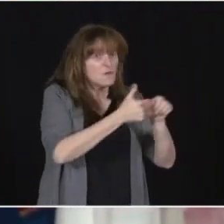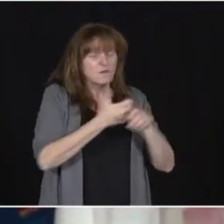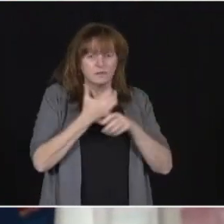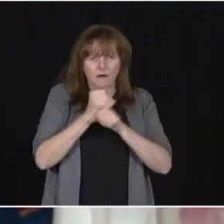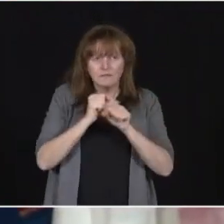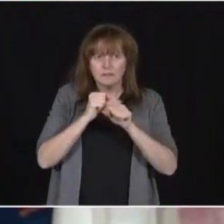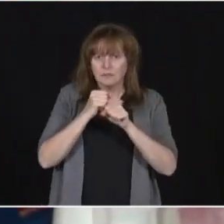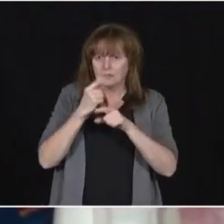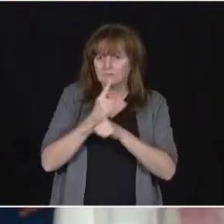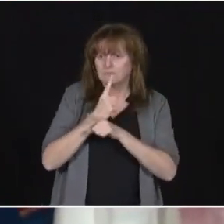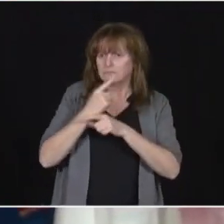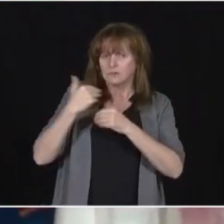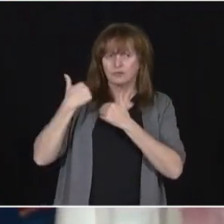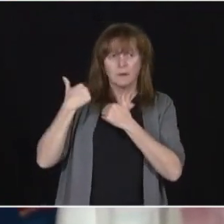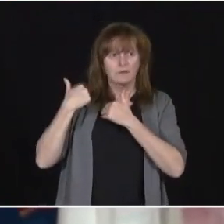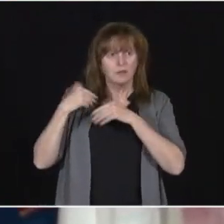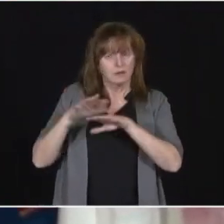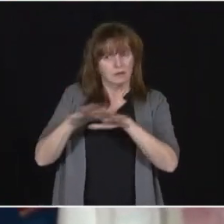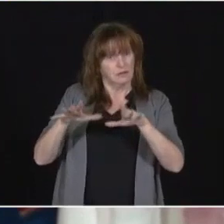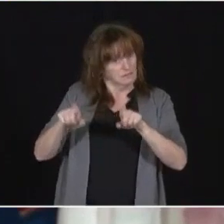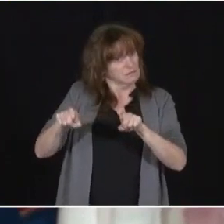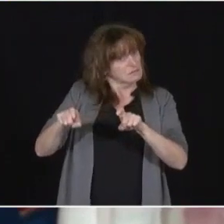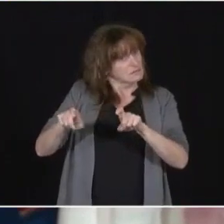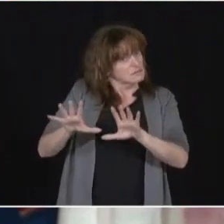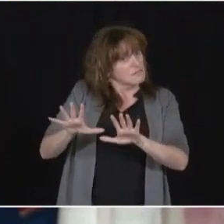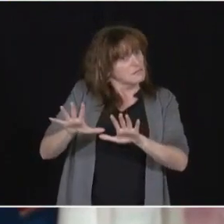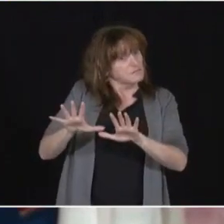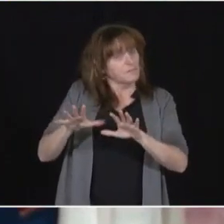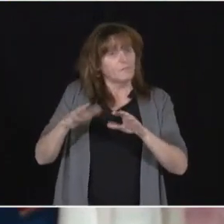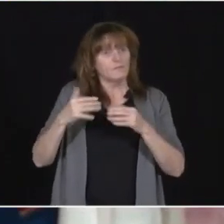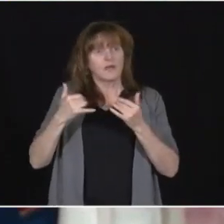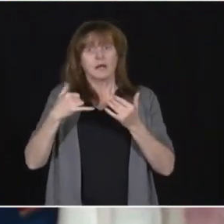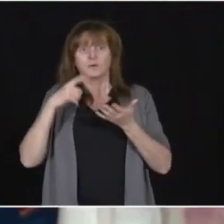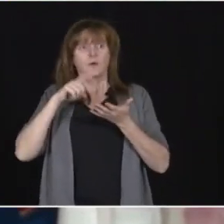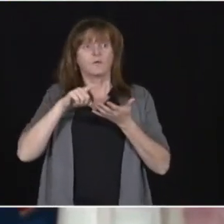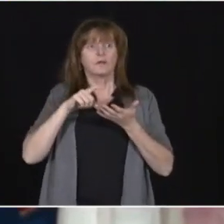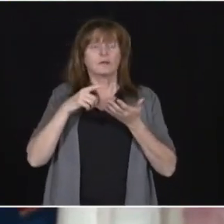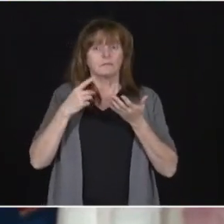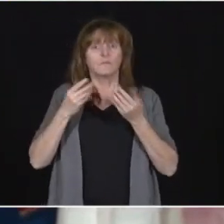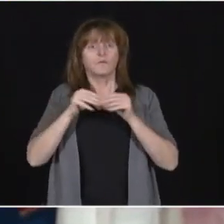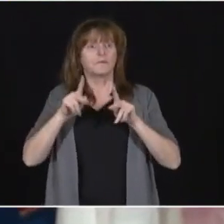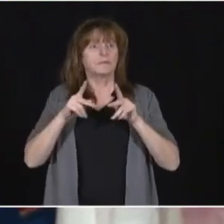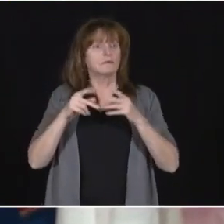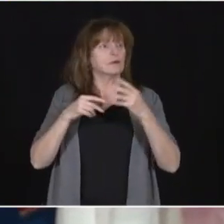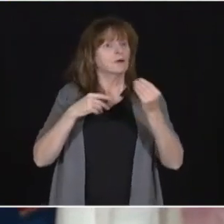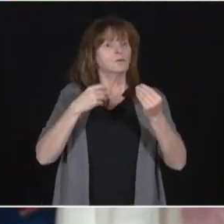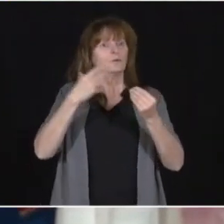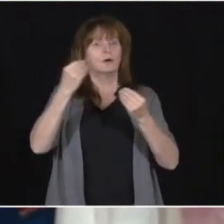More people are going to stores. More people are going outside.